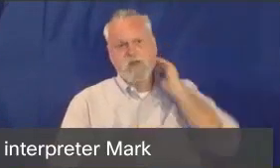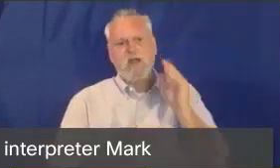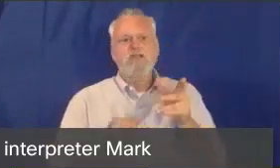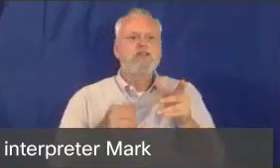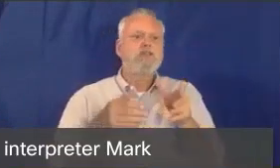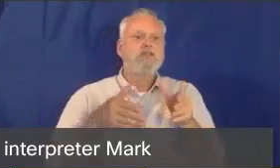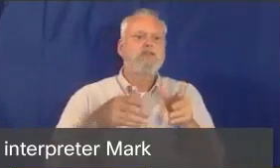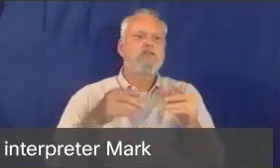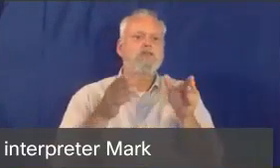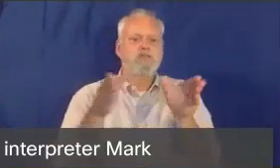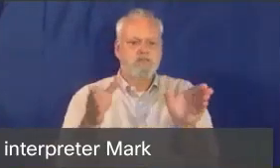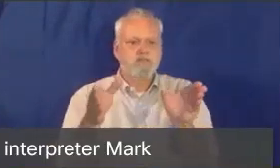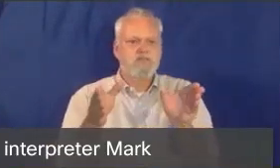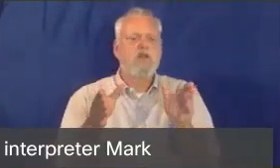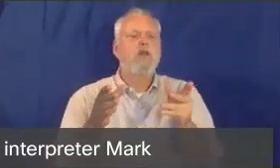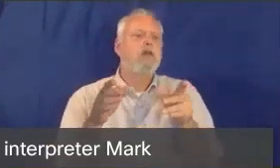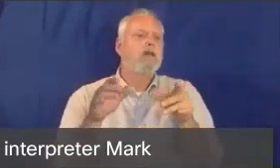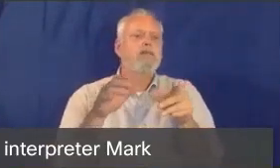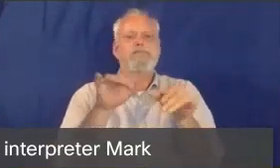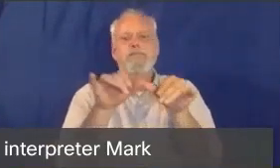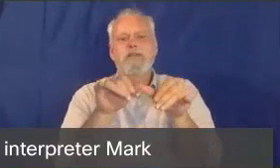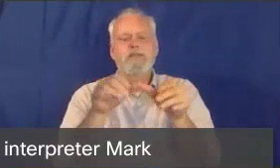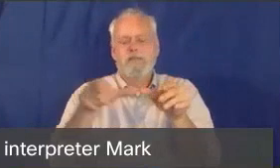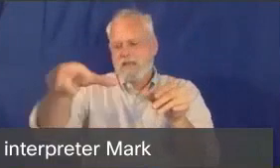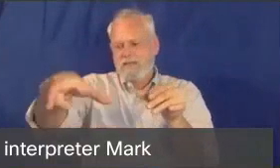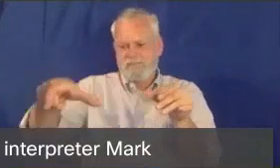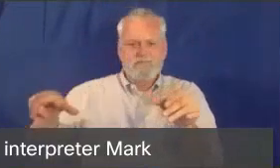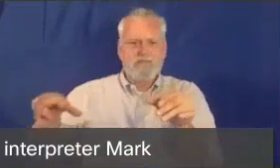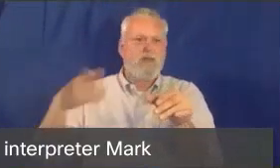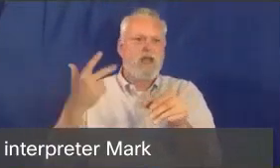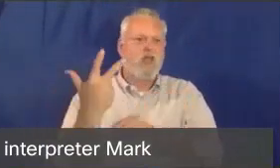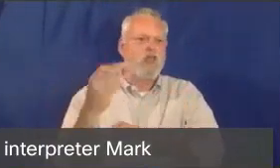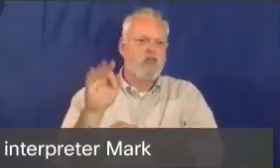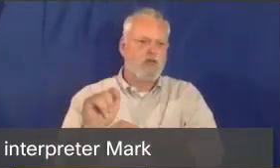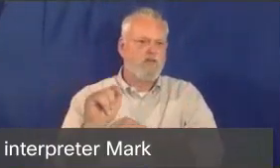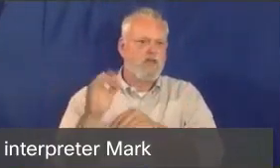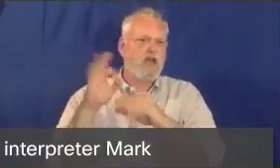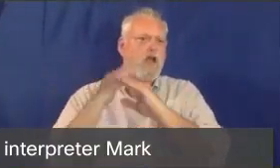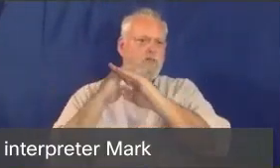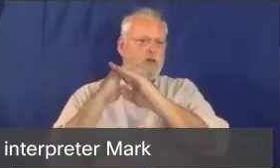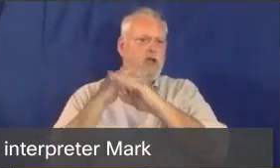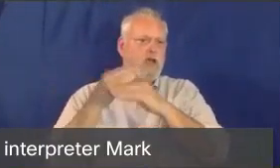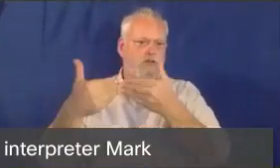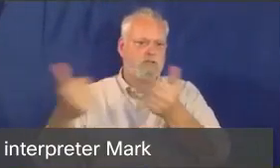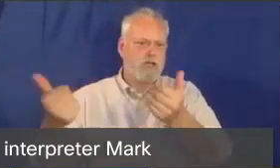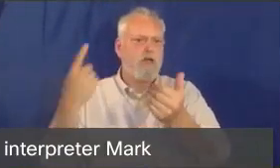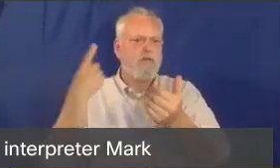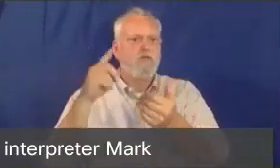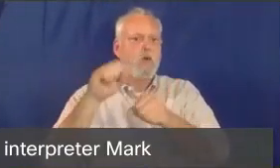With, you know, the size of a planter, or you're about 3 feet of protection for you. So if you go to the next slide.